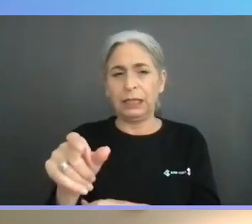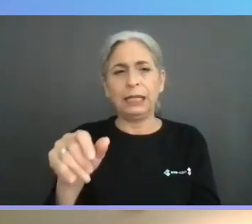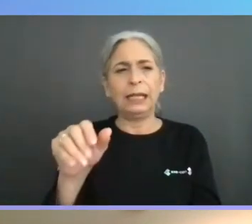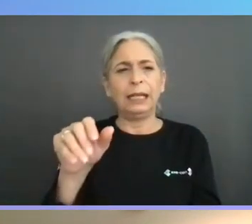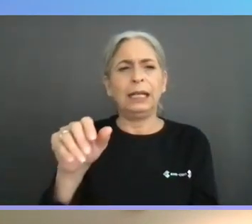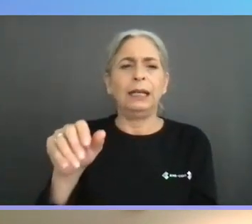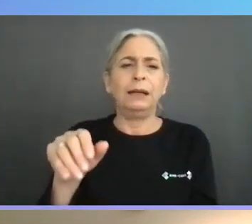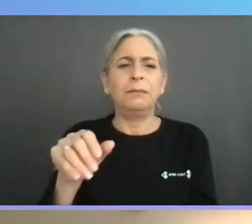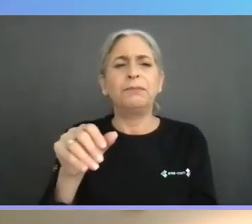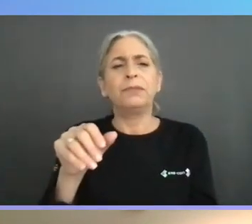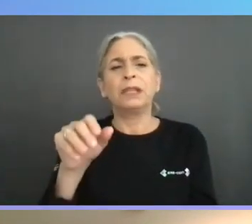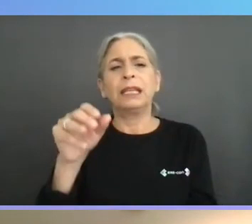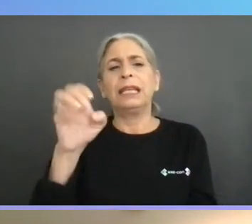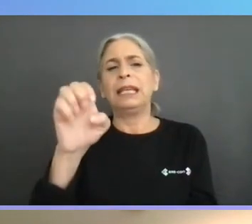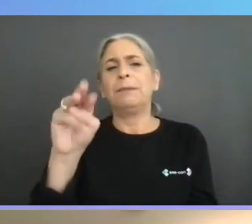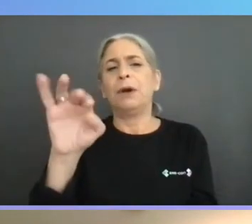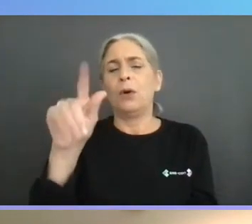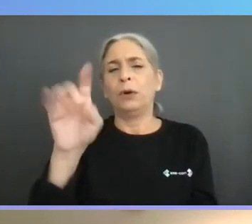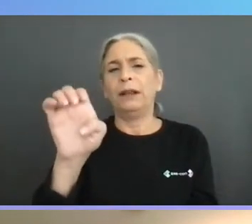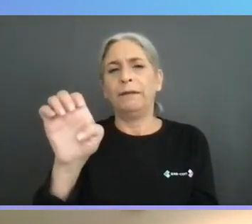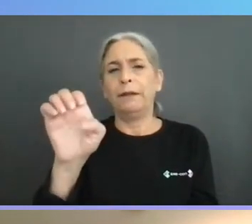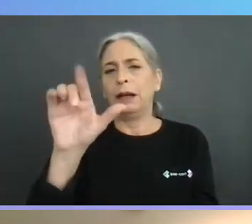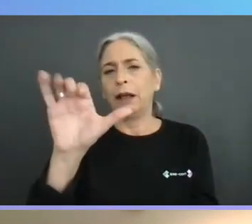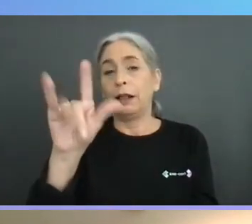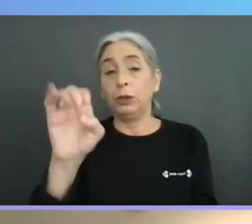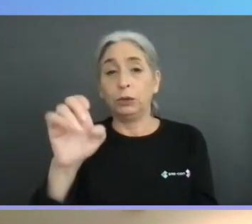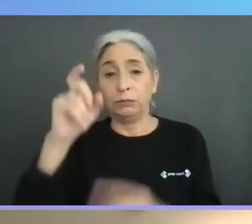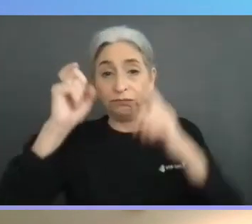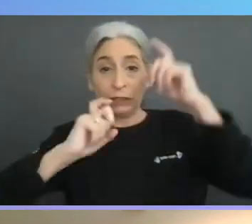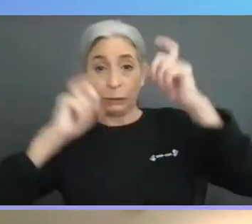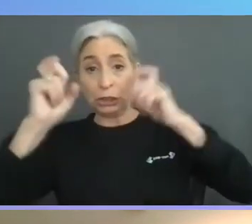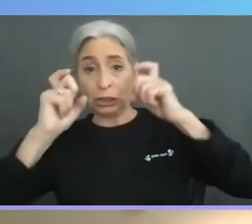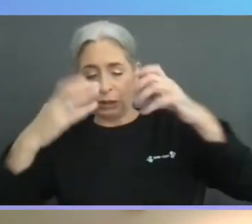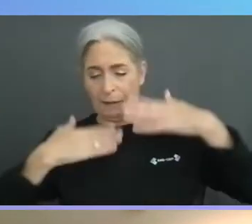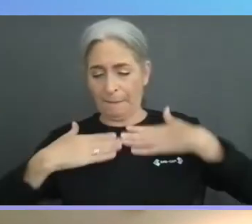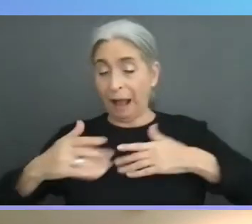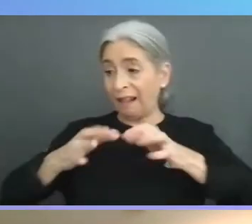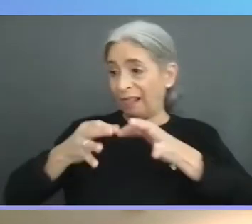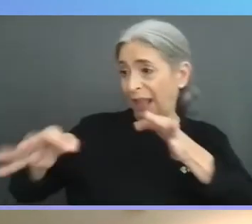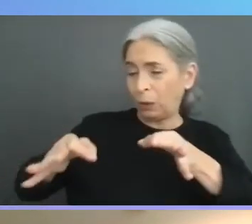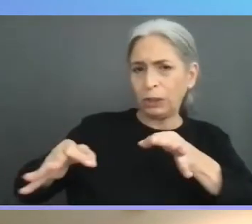facial expressions or body language. Again, not